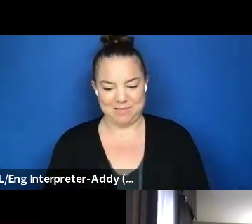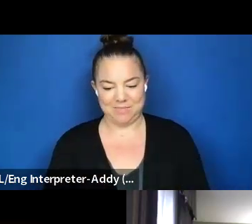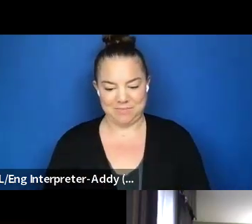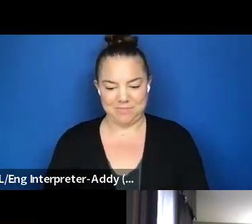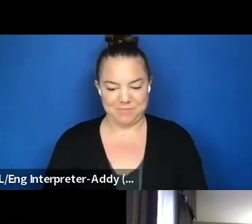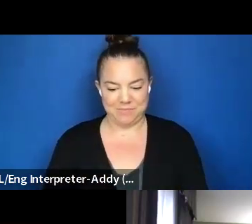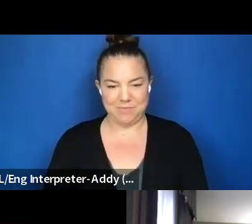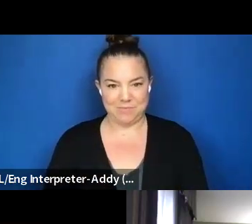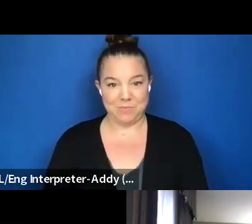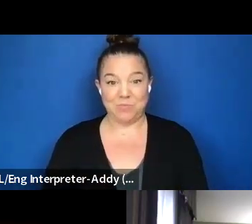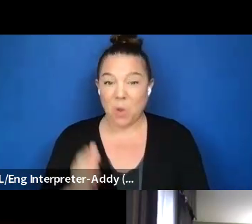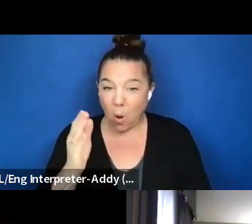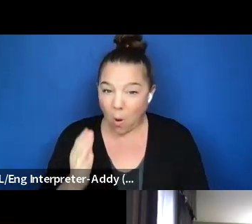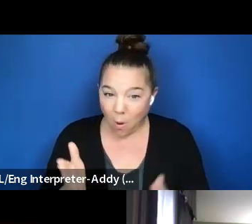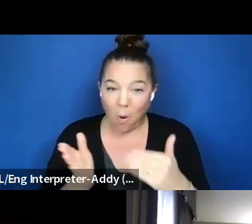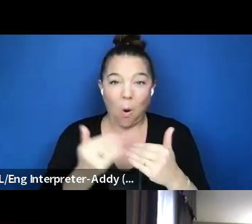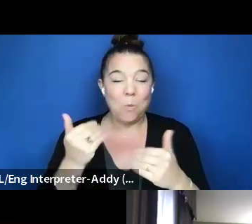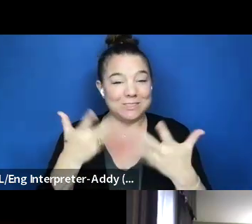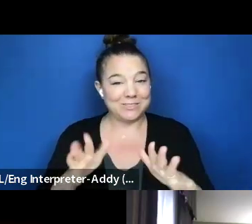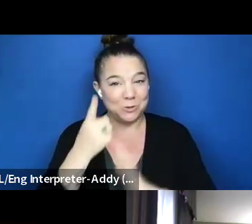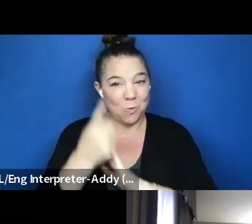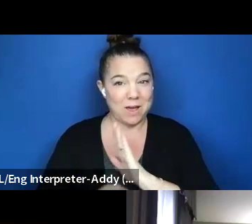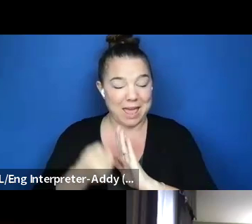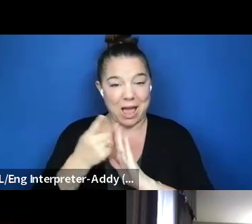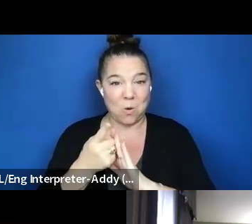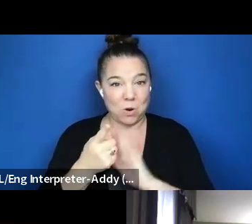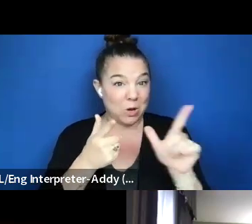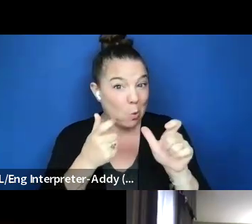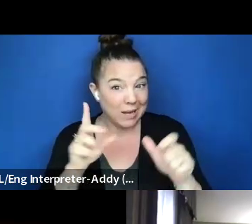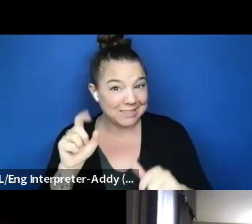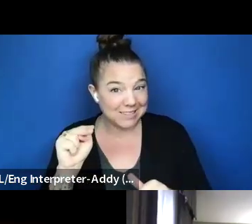Elissa w/ APRIL: it? We are almost at the top of the hour. If you can be quick, Don, if you have any.